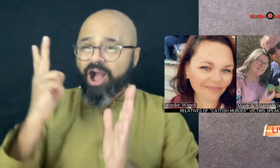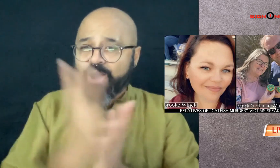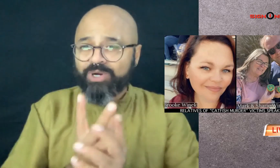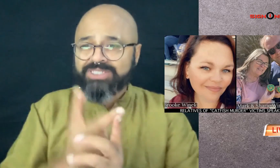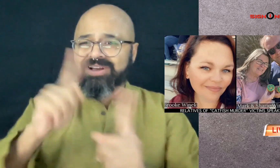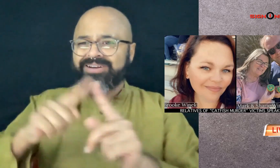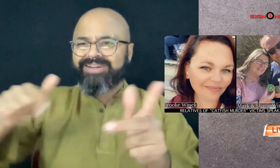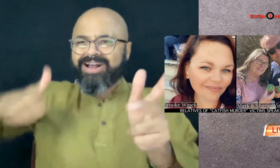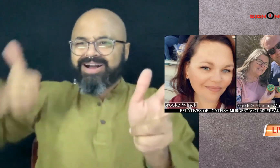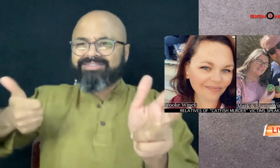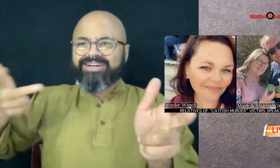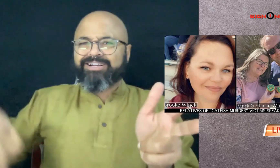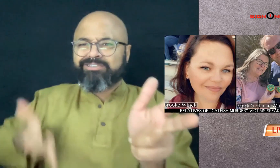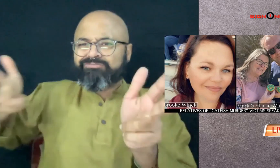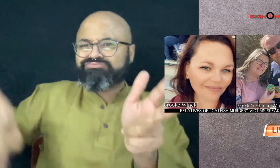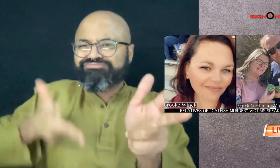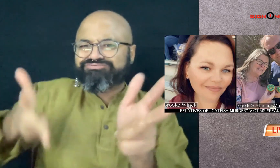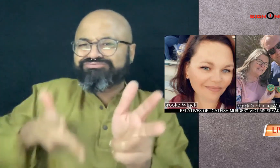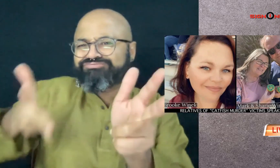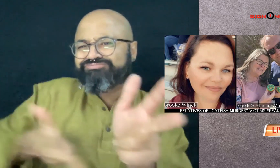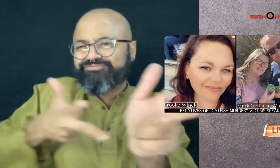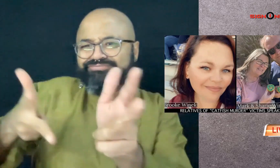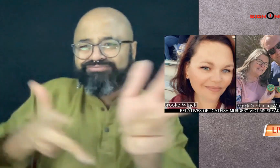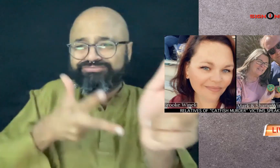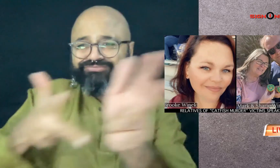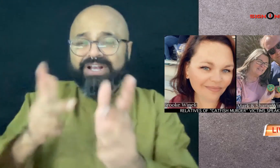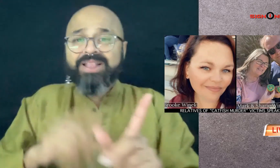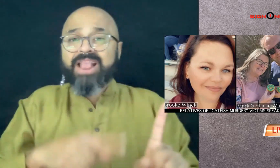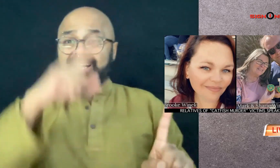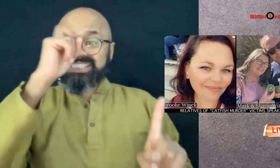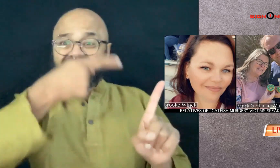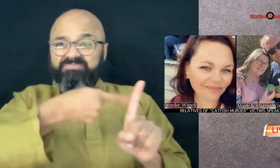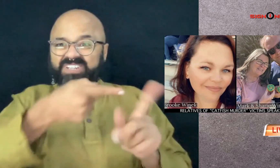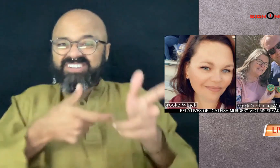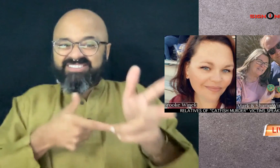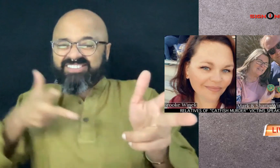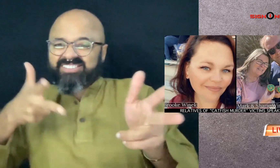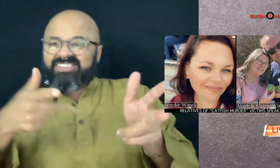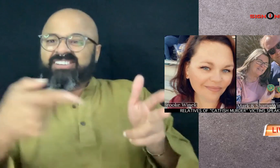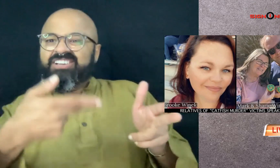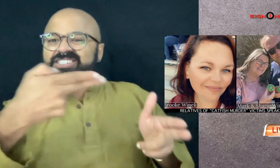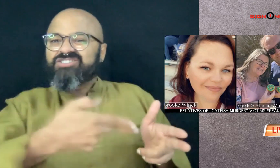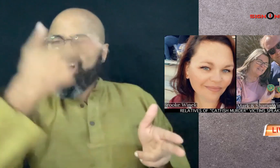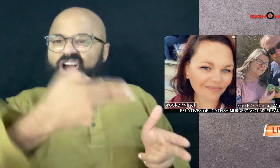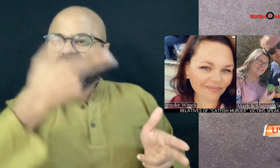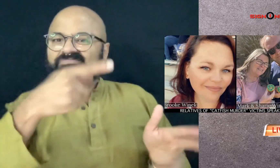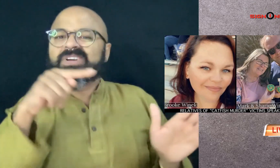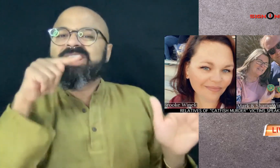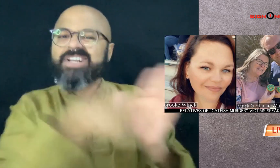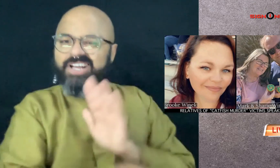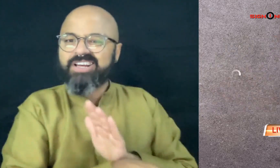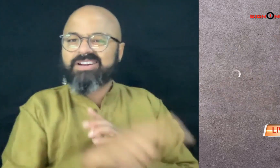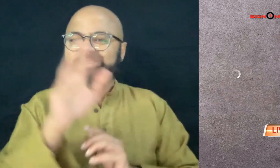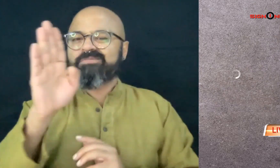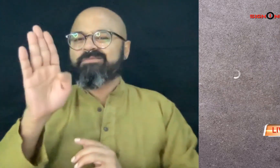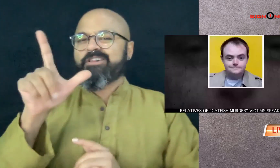hours until the pursuit ended with the girl fleeing the car and the suspect being shot